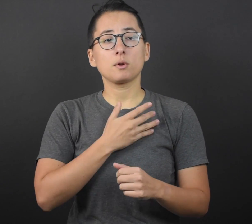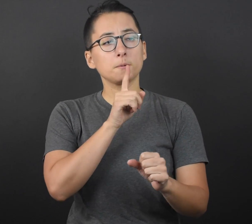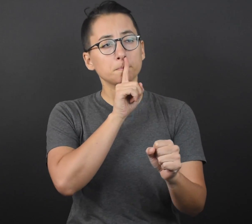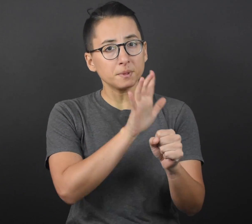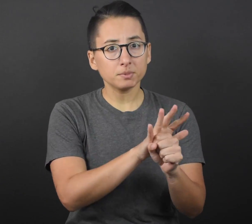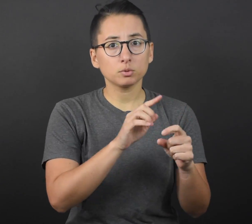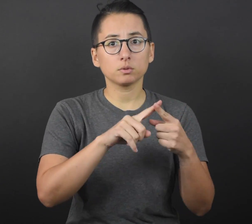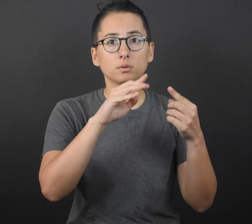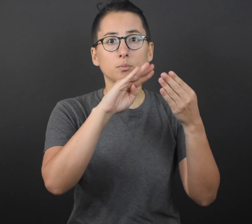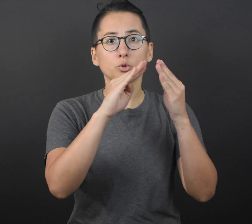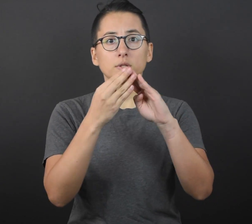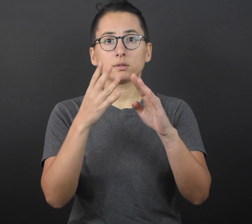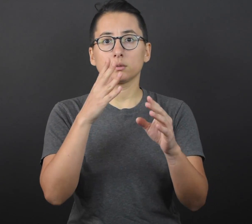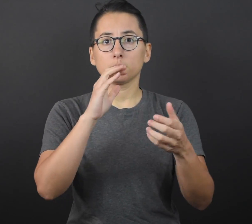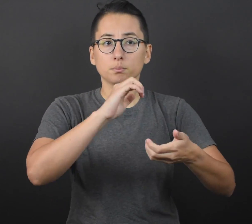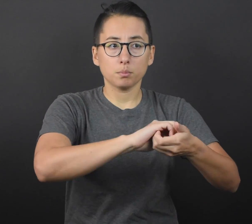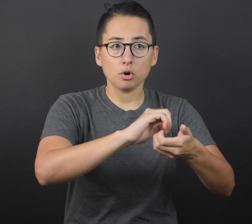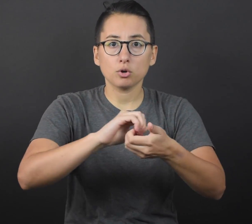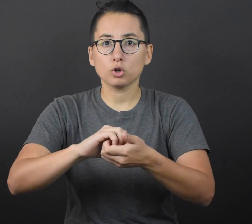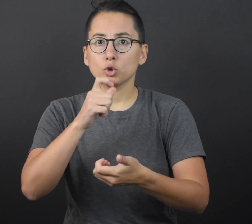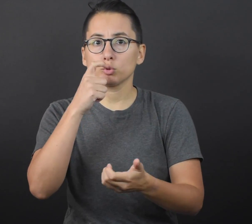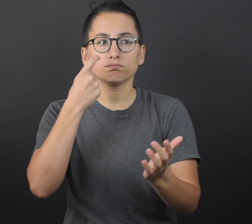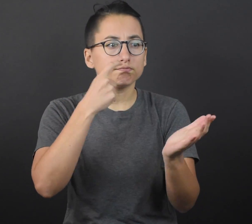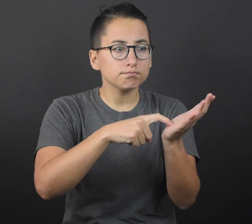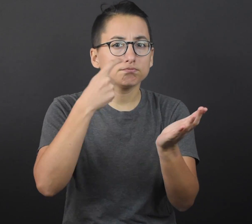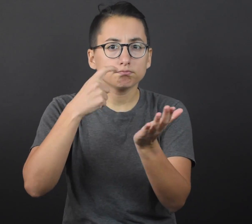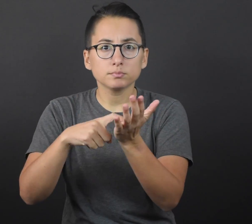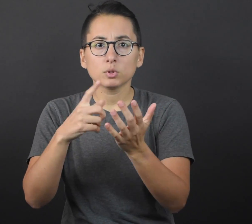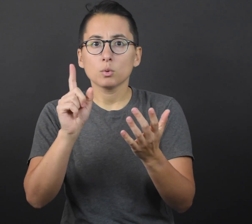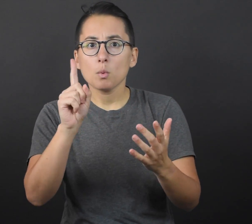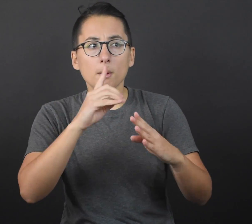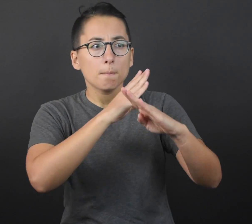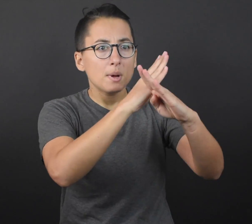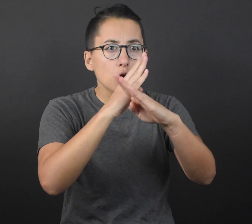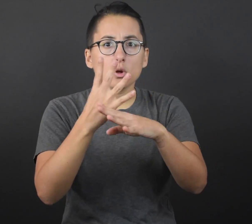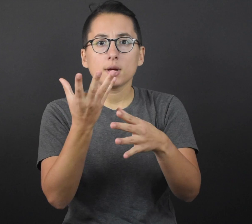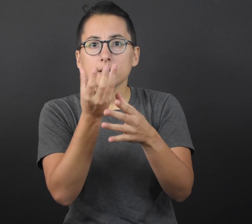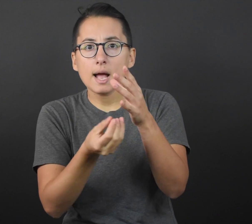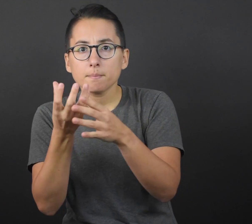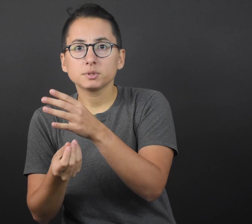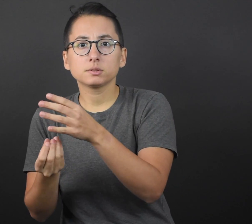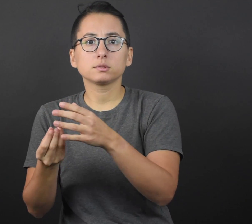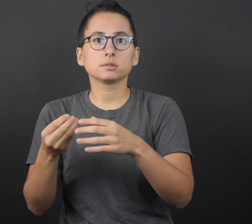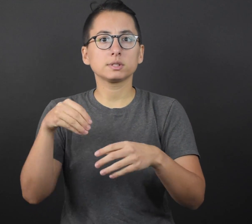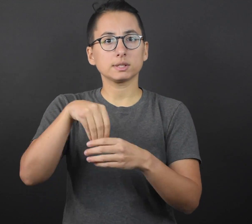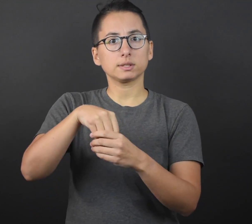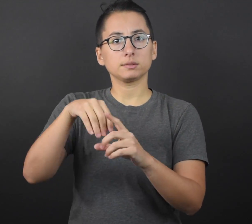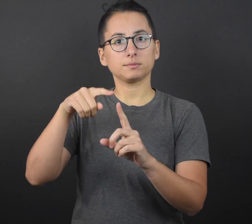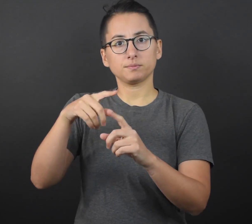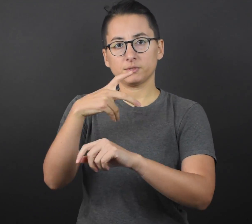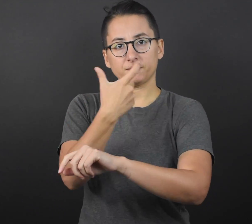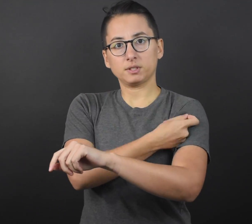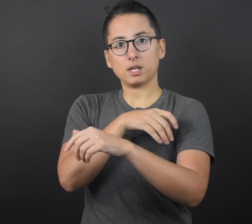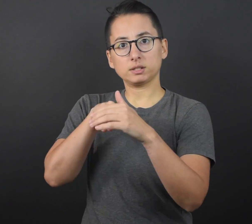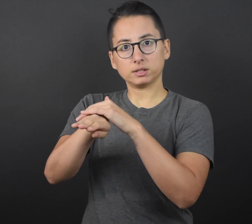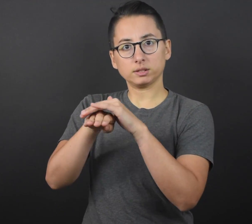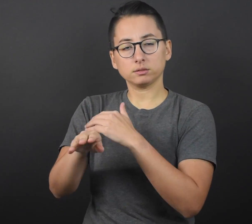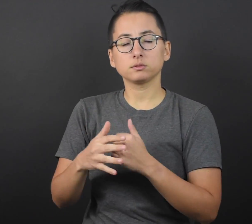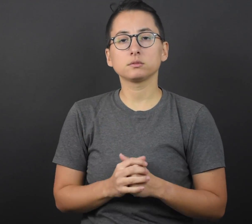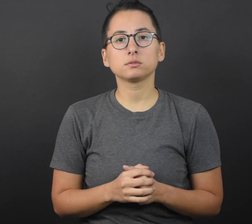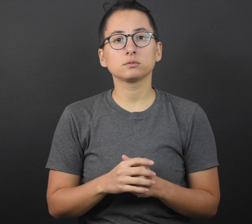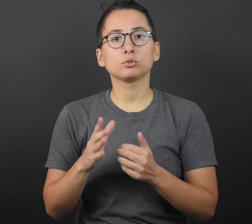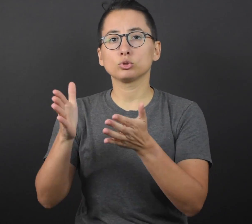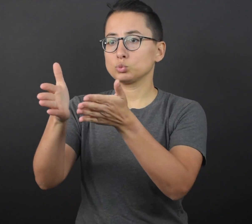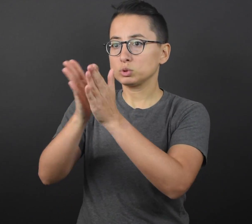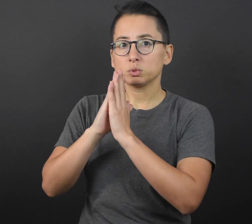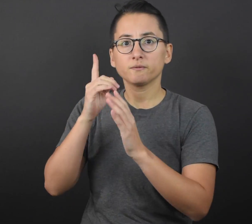the mobile clinics and led outreach efforts,” said Dr. Nathan Chomilo, MDH COVID-19 equity director.